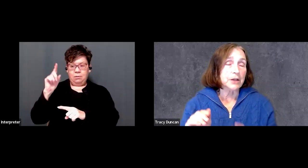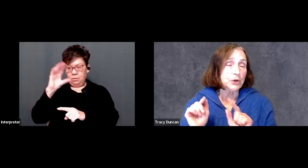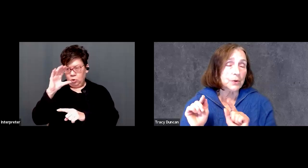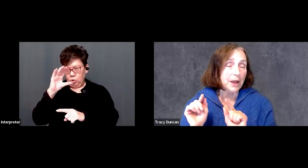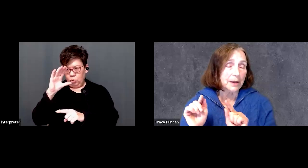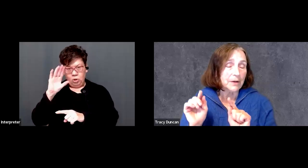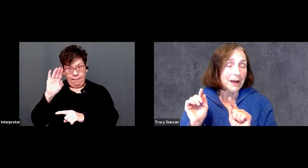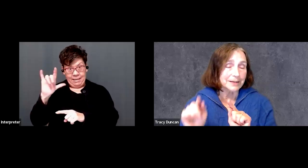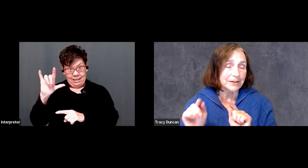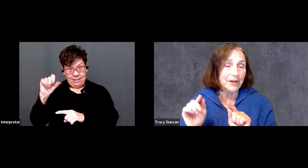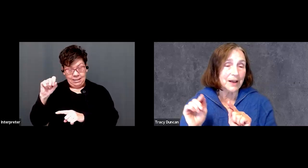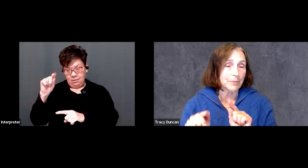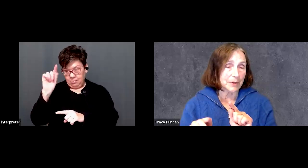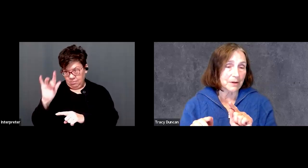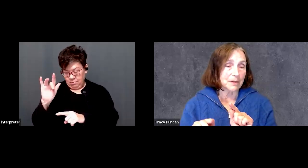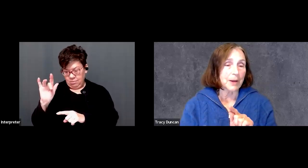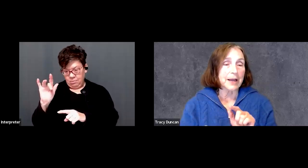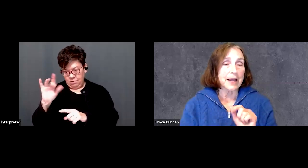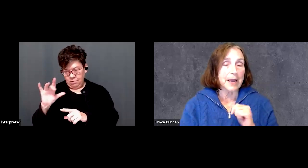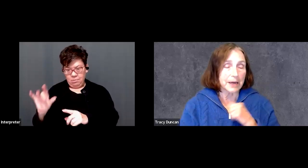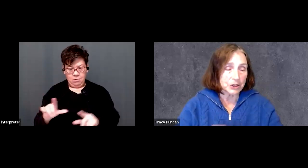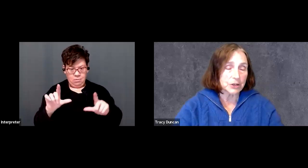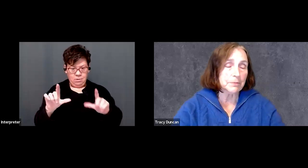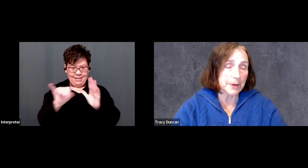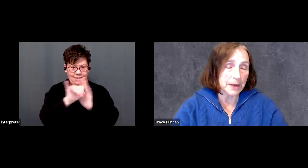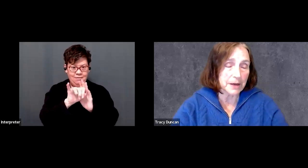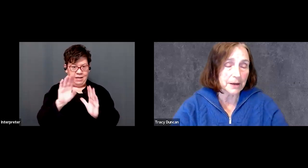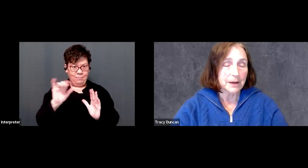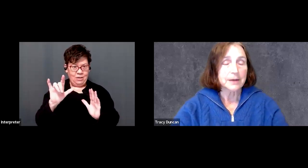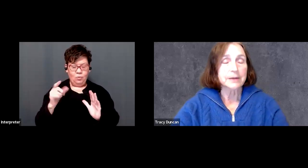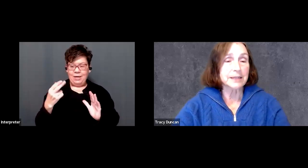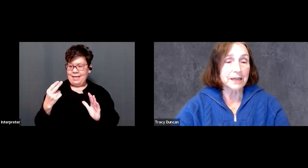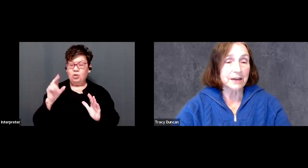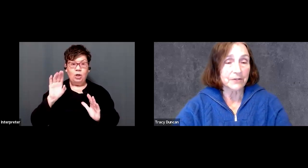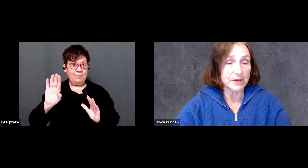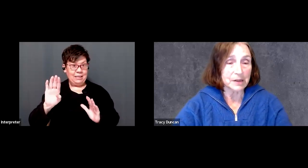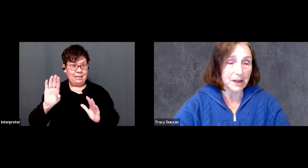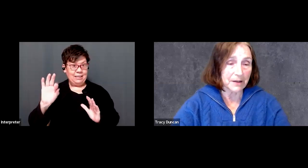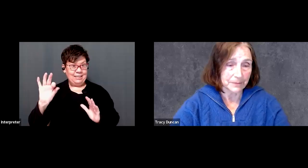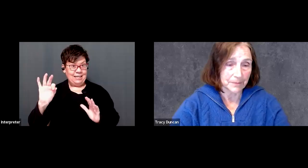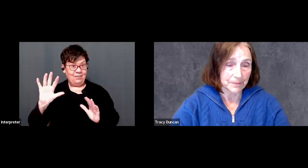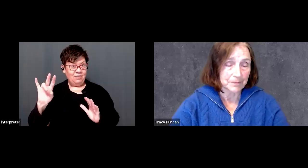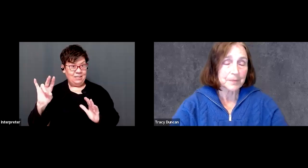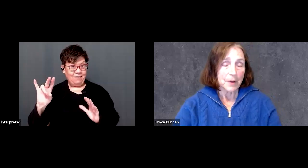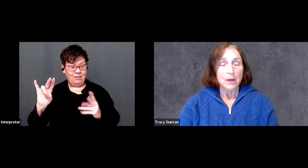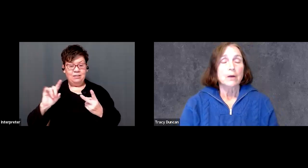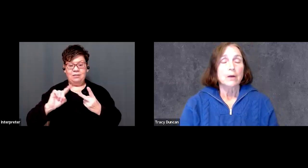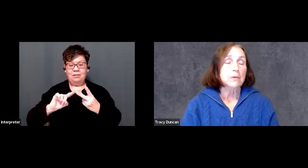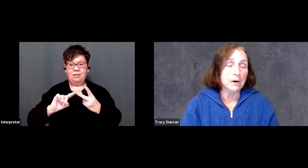and then you can identify the bills by HB 1957